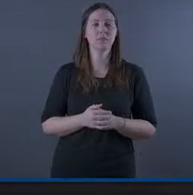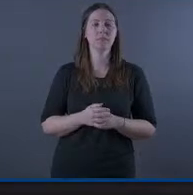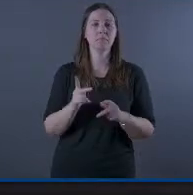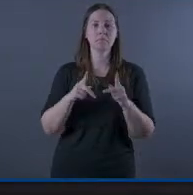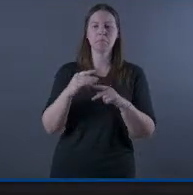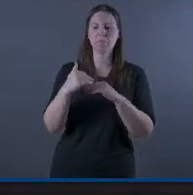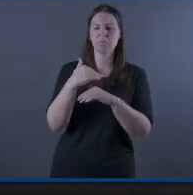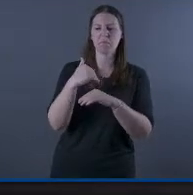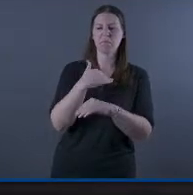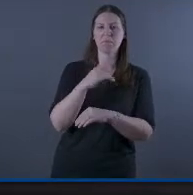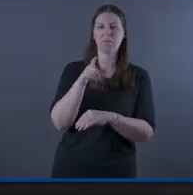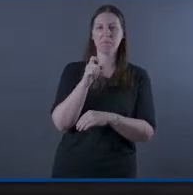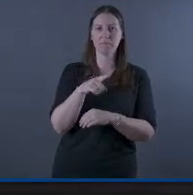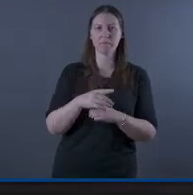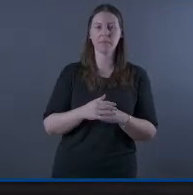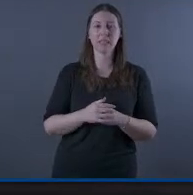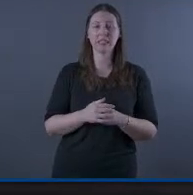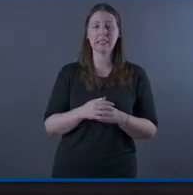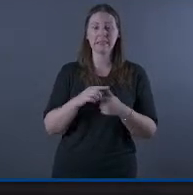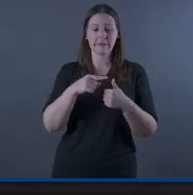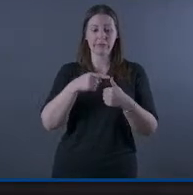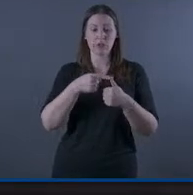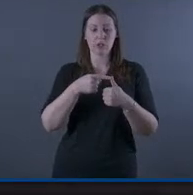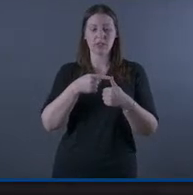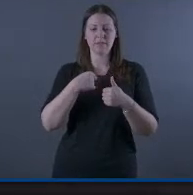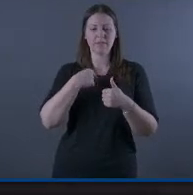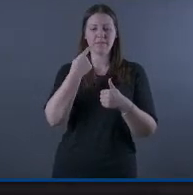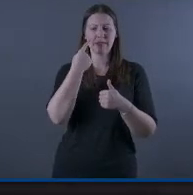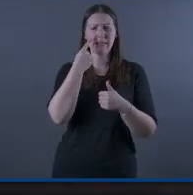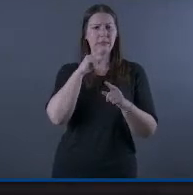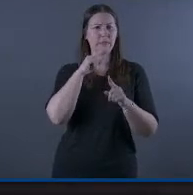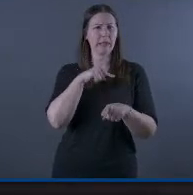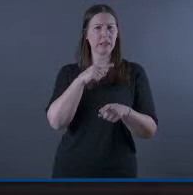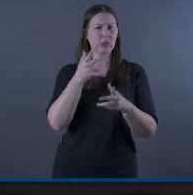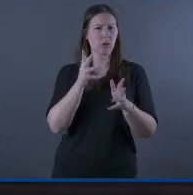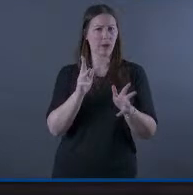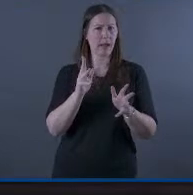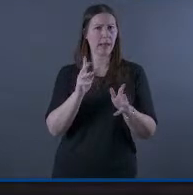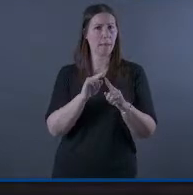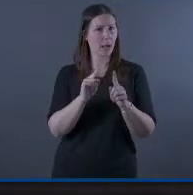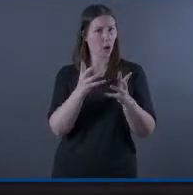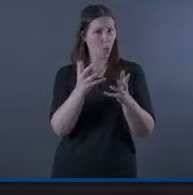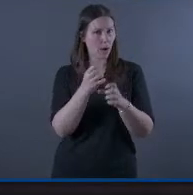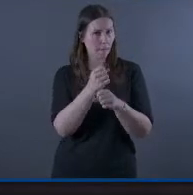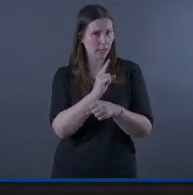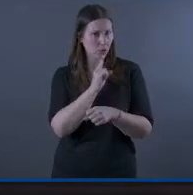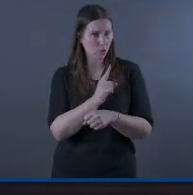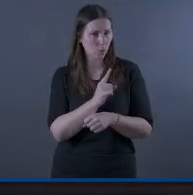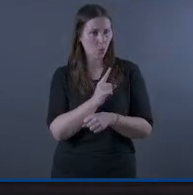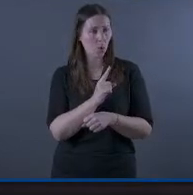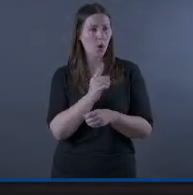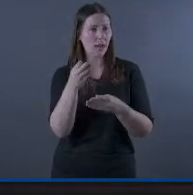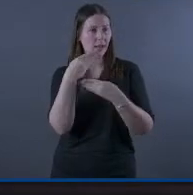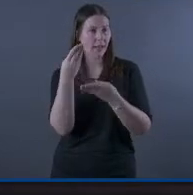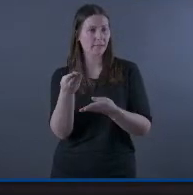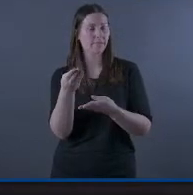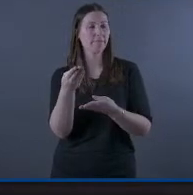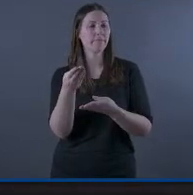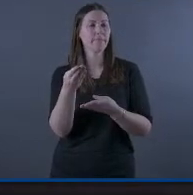we've for the most part answered, but I wanna make sure that I give Dr. Anderson the chance to answer this question.